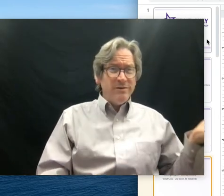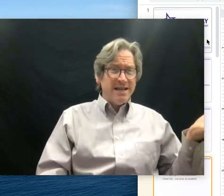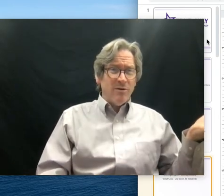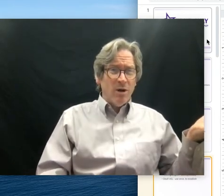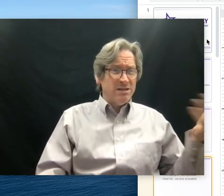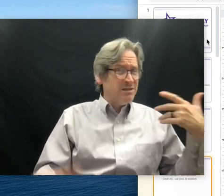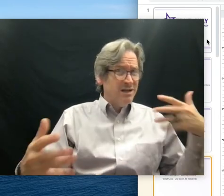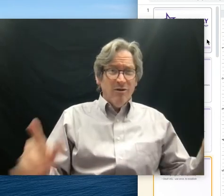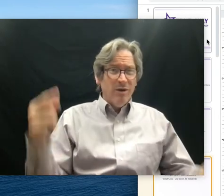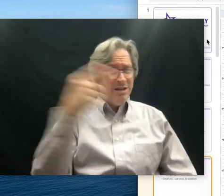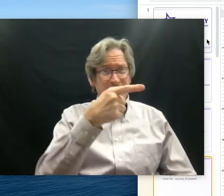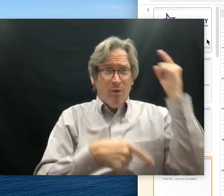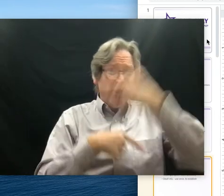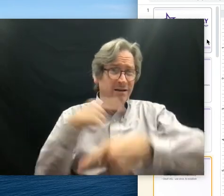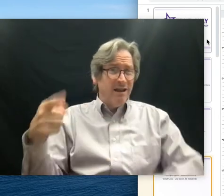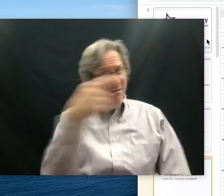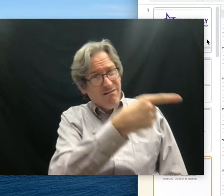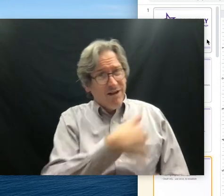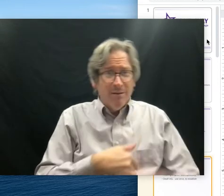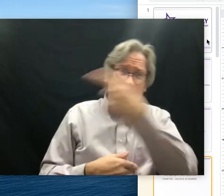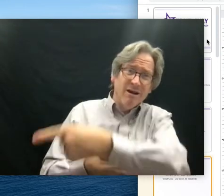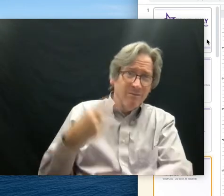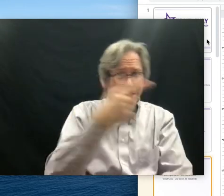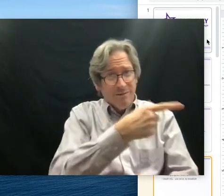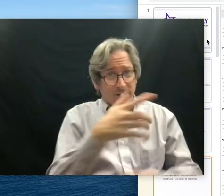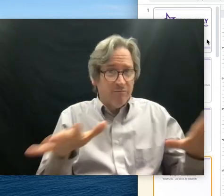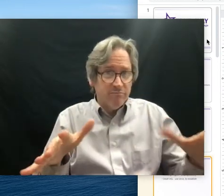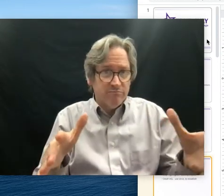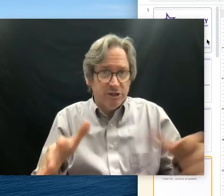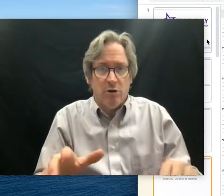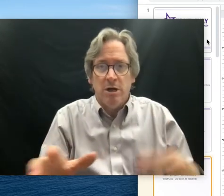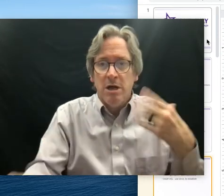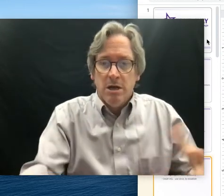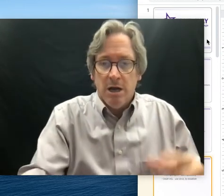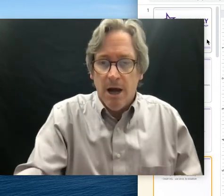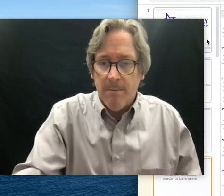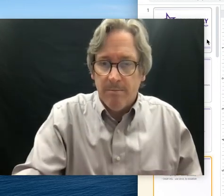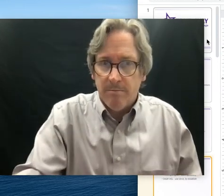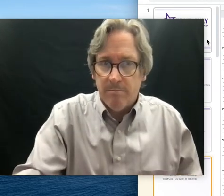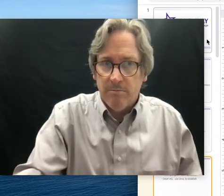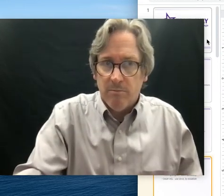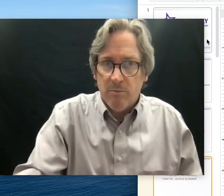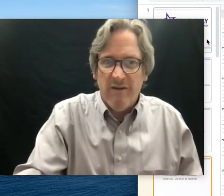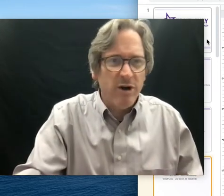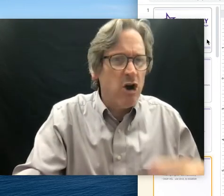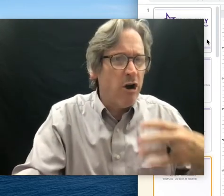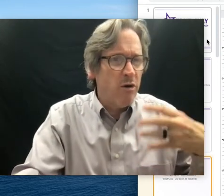said it once we can just point them oh no him and him you know so um we've already gone over